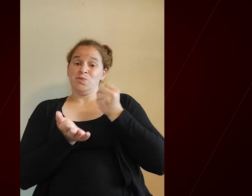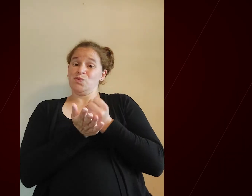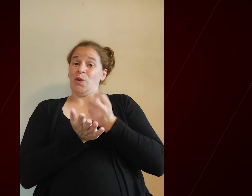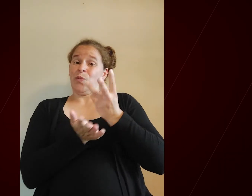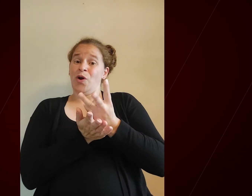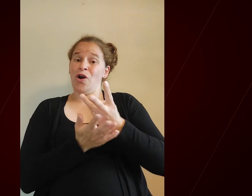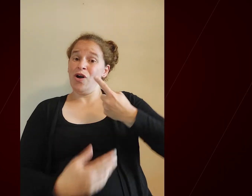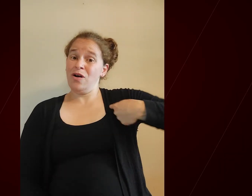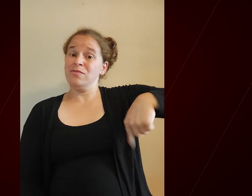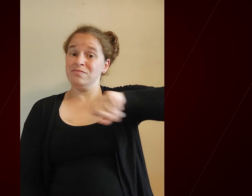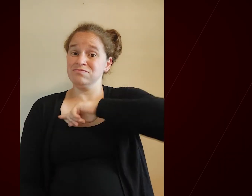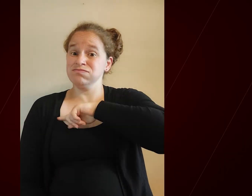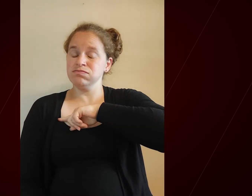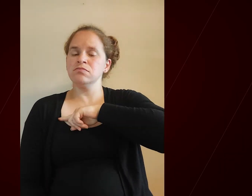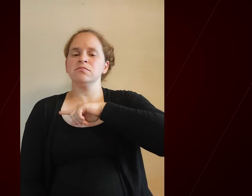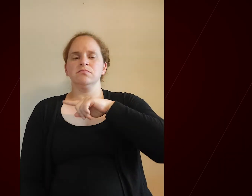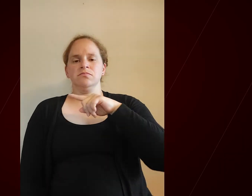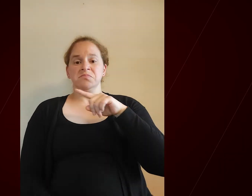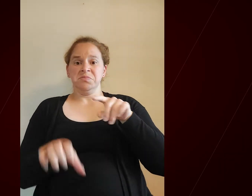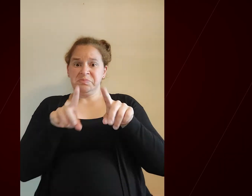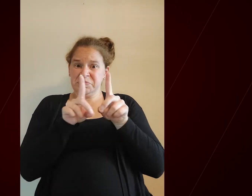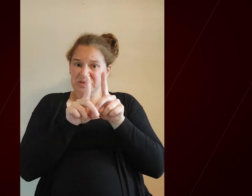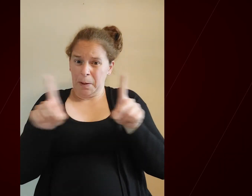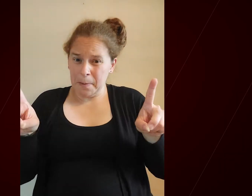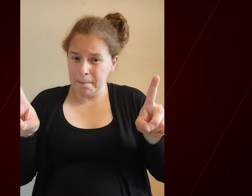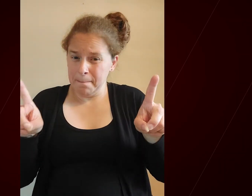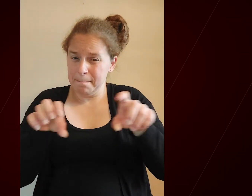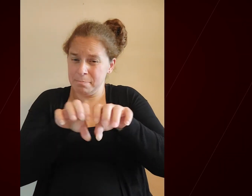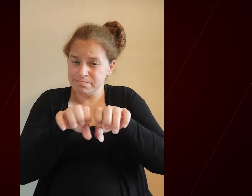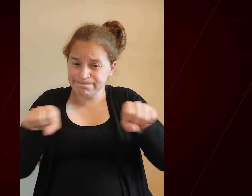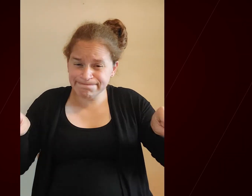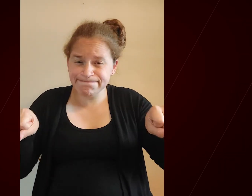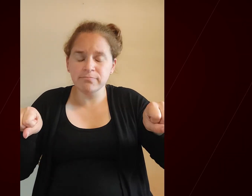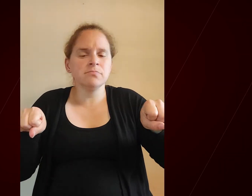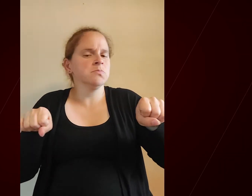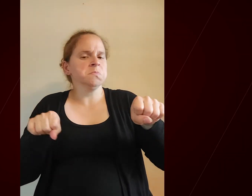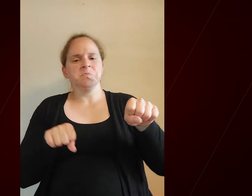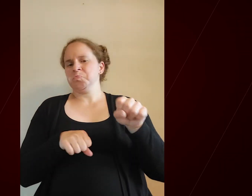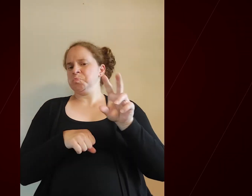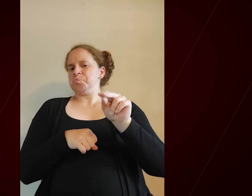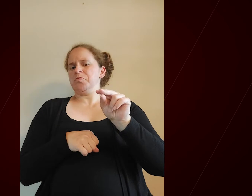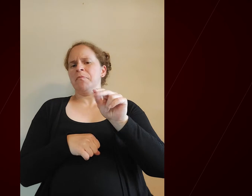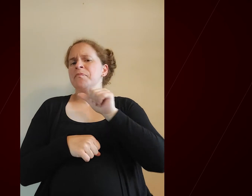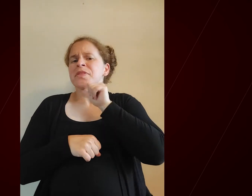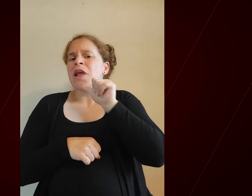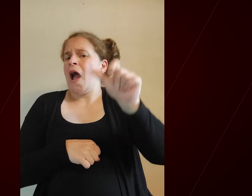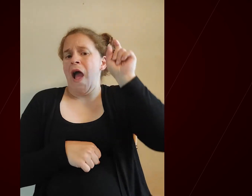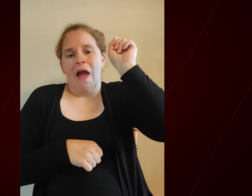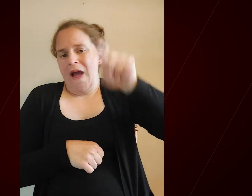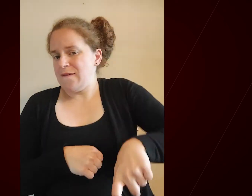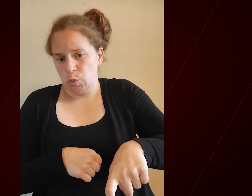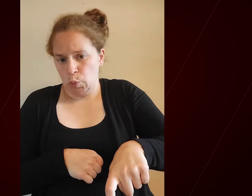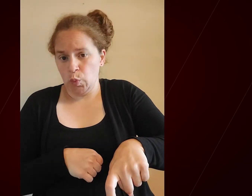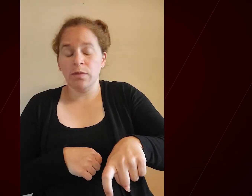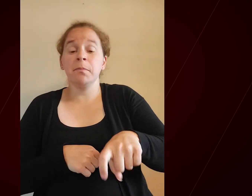Social Workers aren't required to have a diploma or a degree.